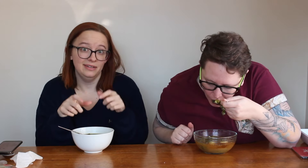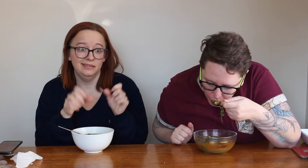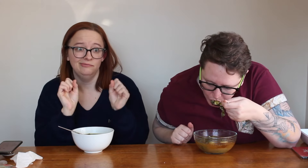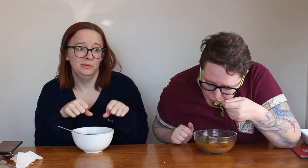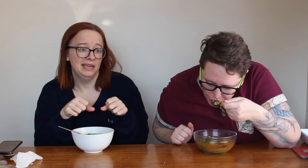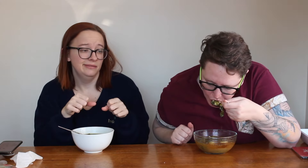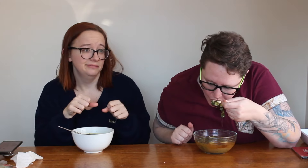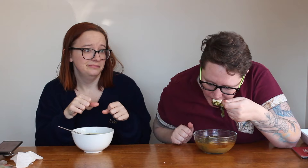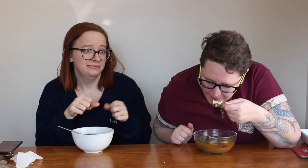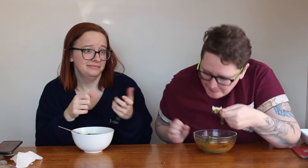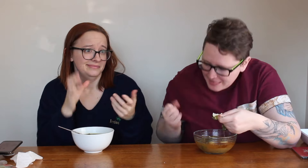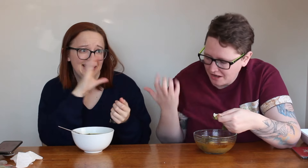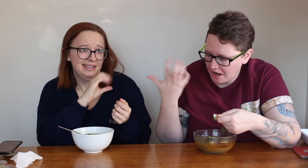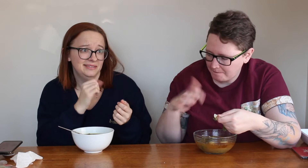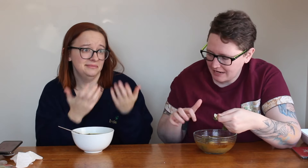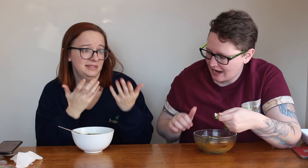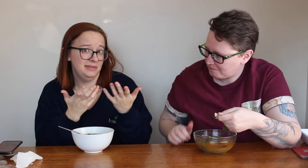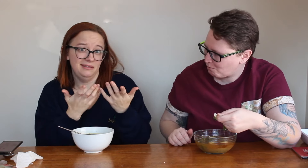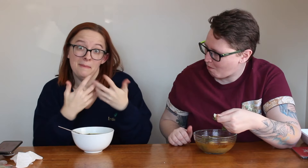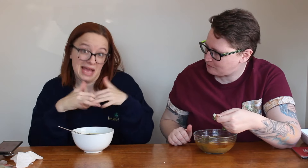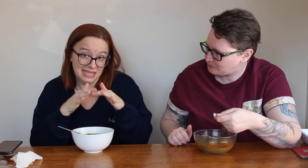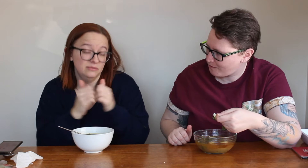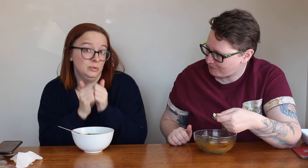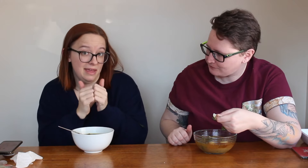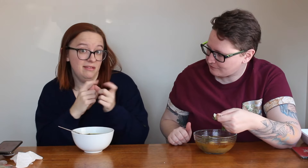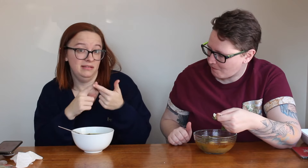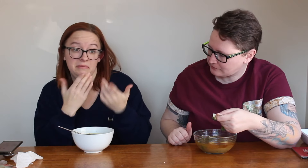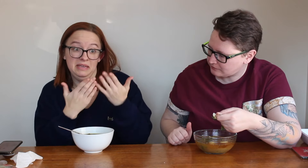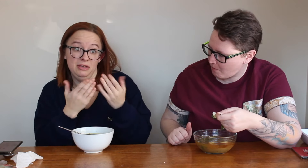Yeah, just worked out that way that we all have the same last name. But I mean if